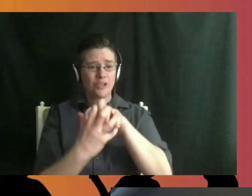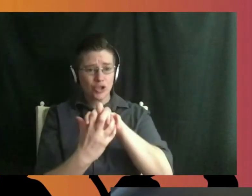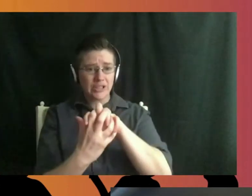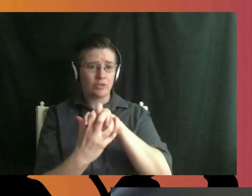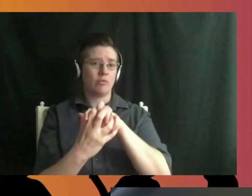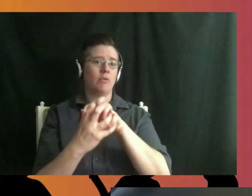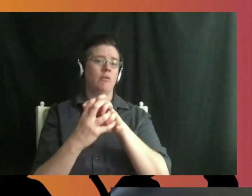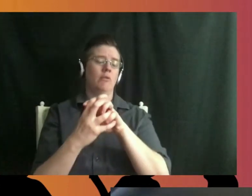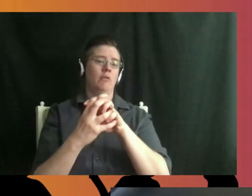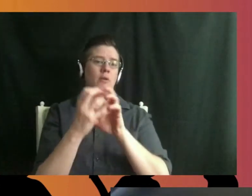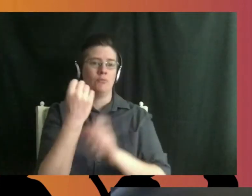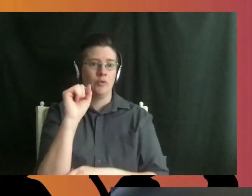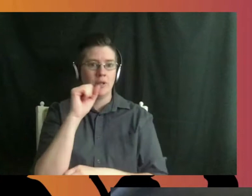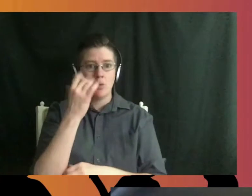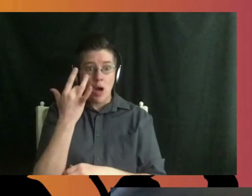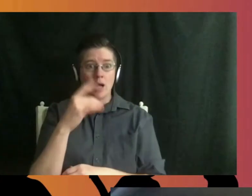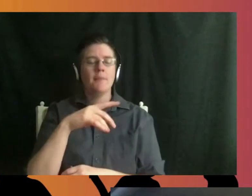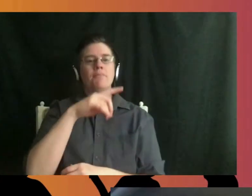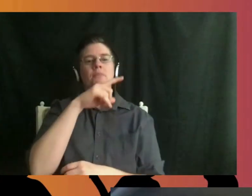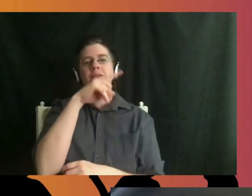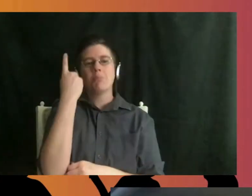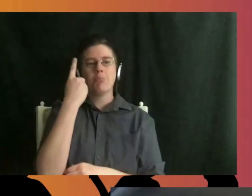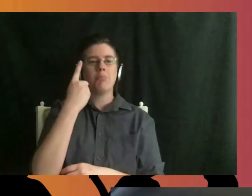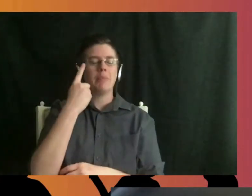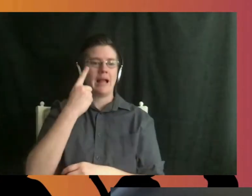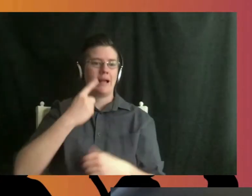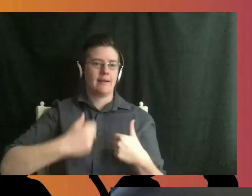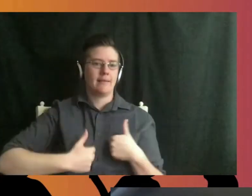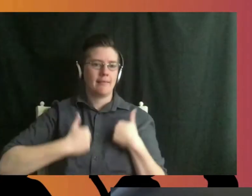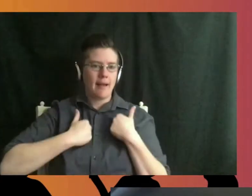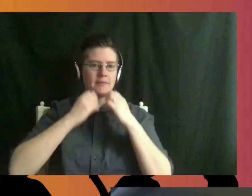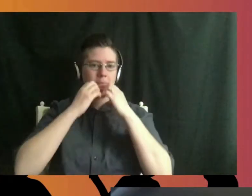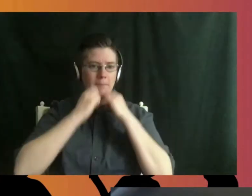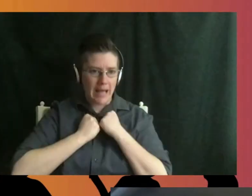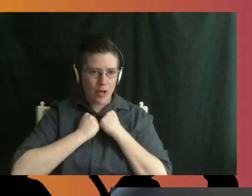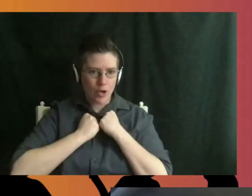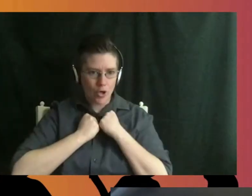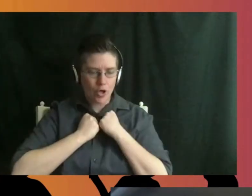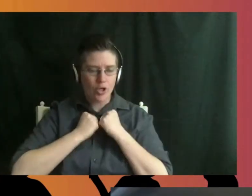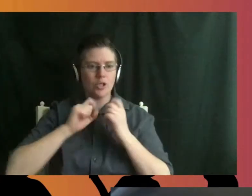lives matter was actually started by two black women uh or not two black women a group of black